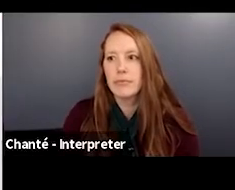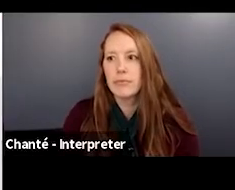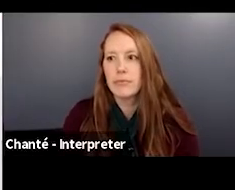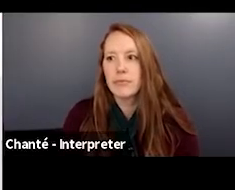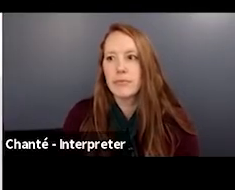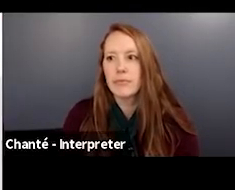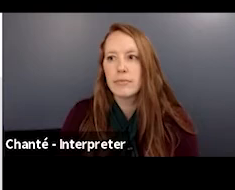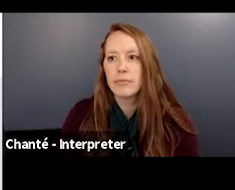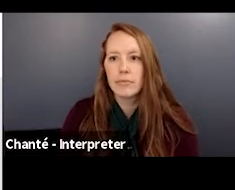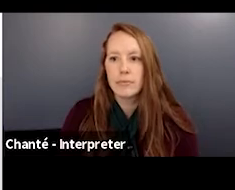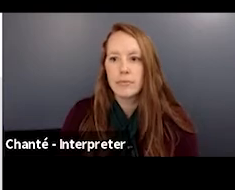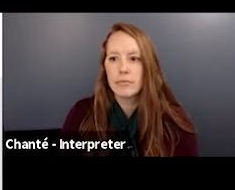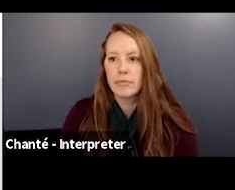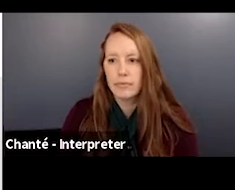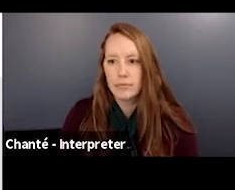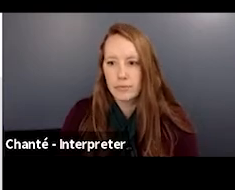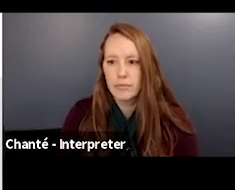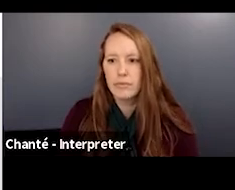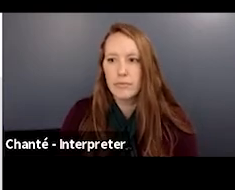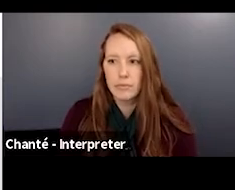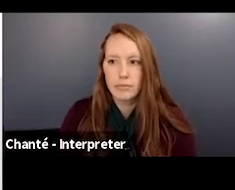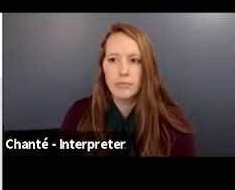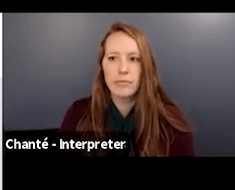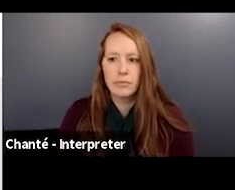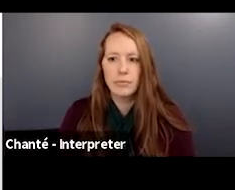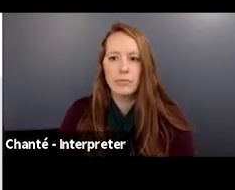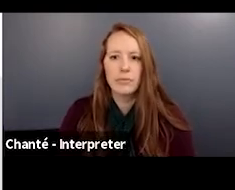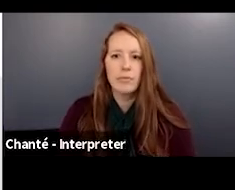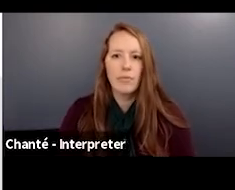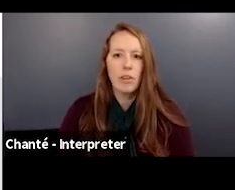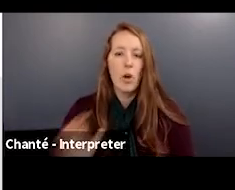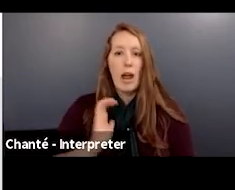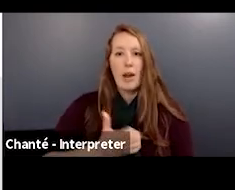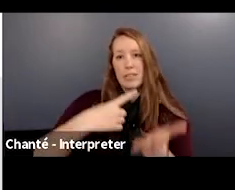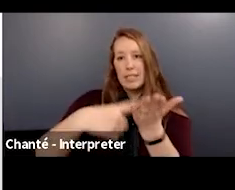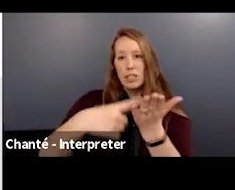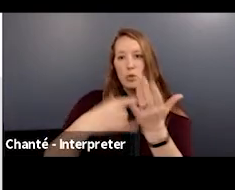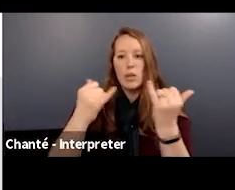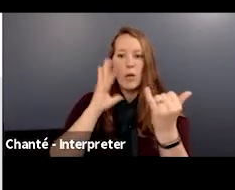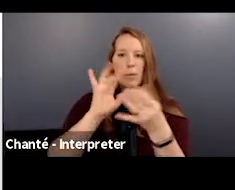Our discussion, like I said, is going to be about intersectionality,